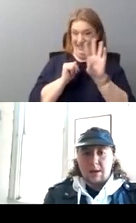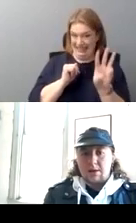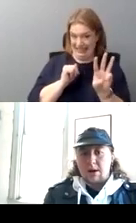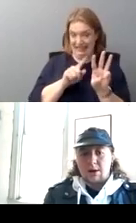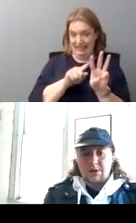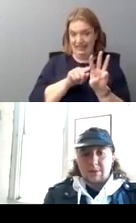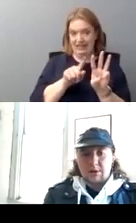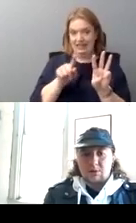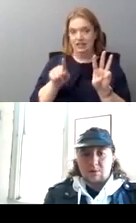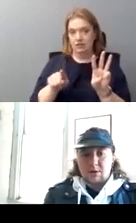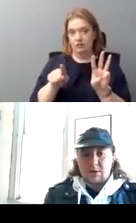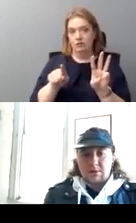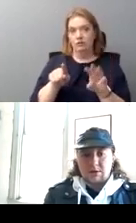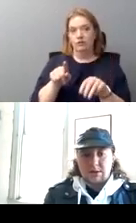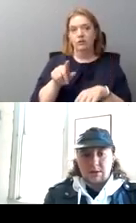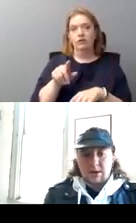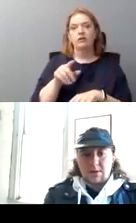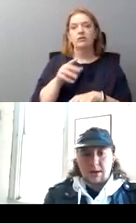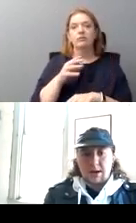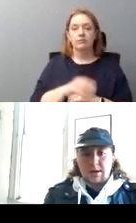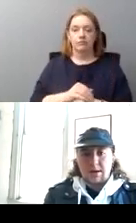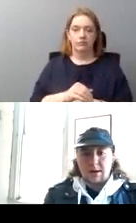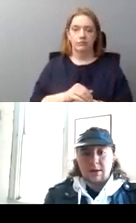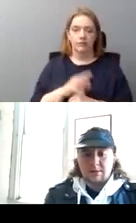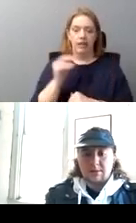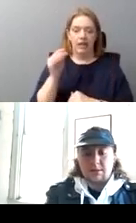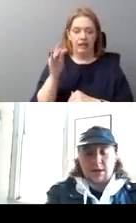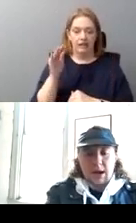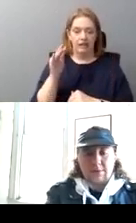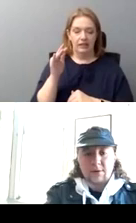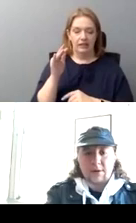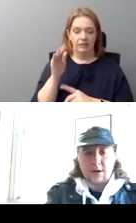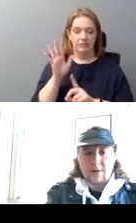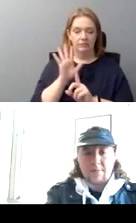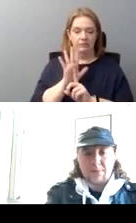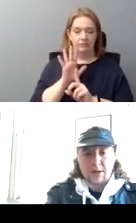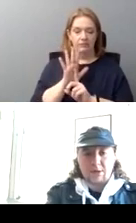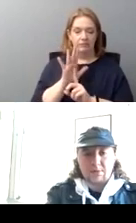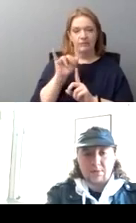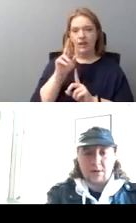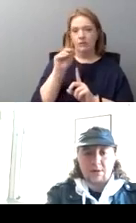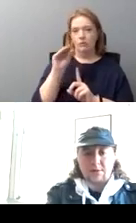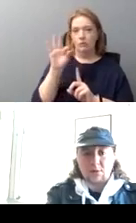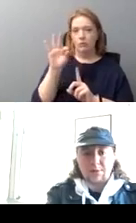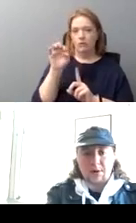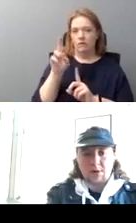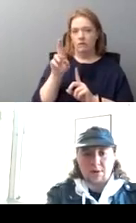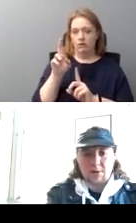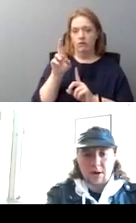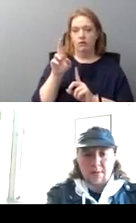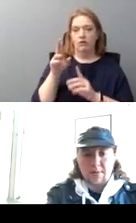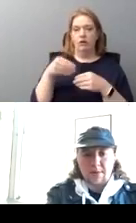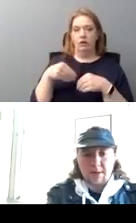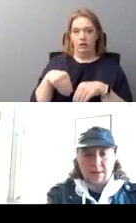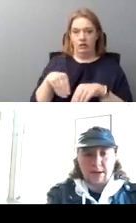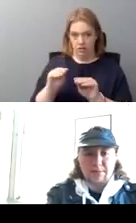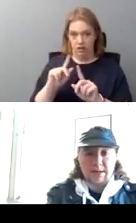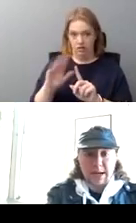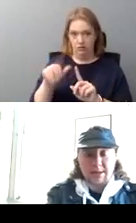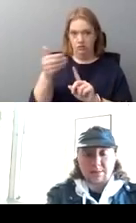and commissioned by Martin C. Walton. After it was sold to Paul Greub, he maintained his